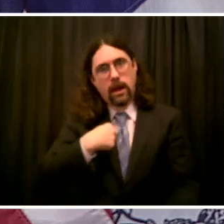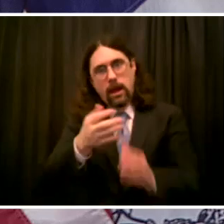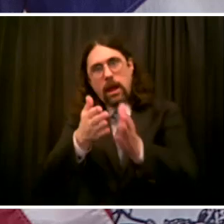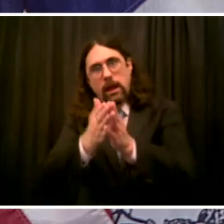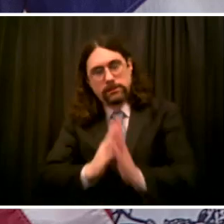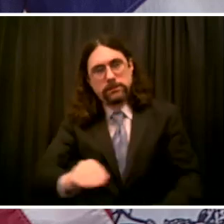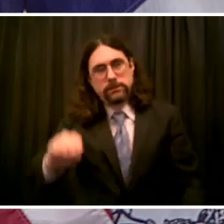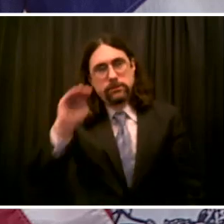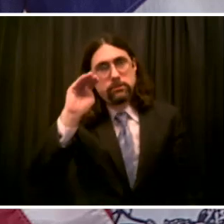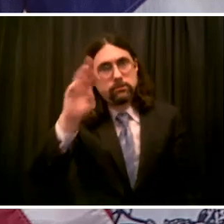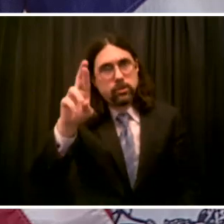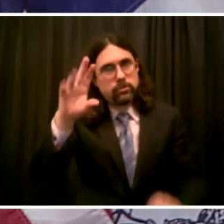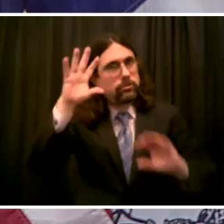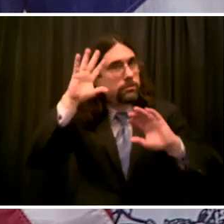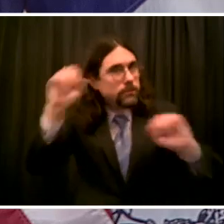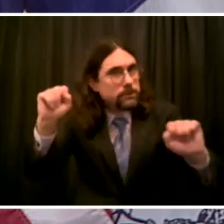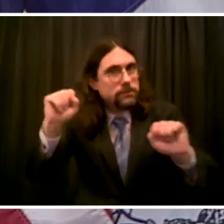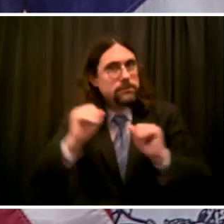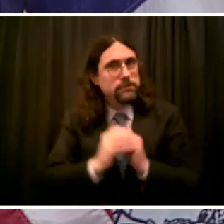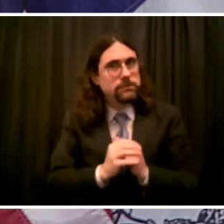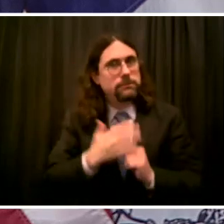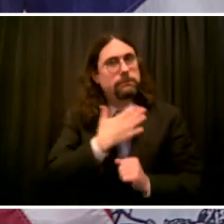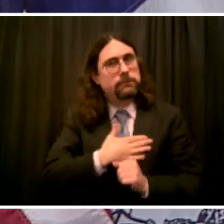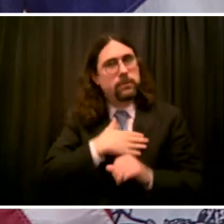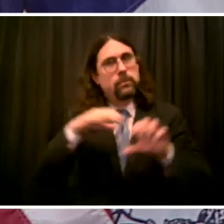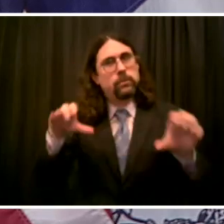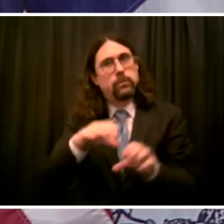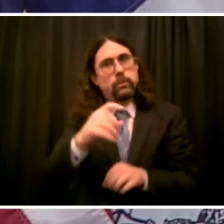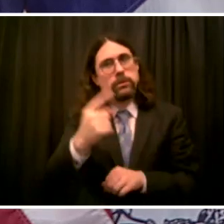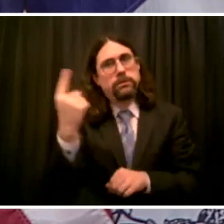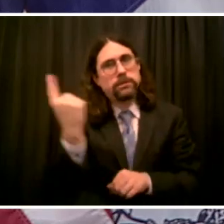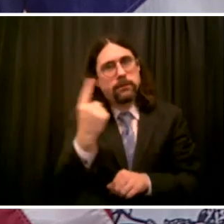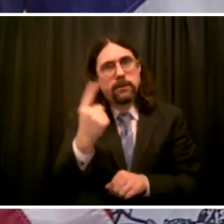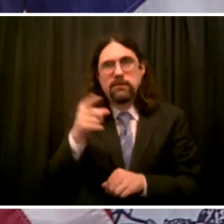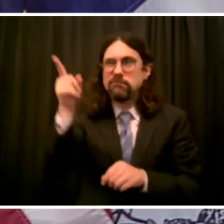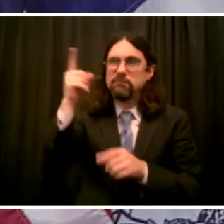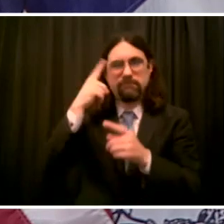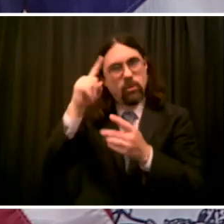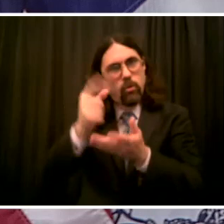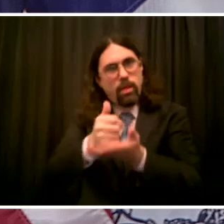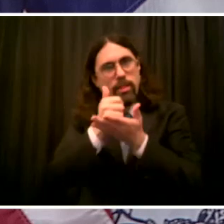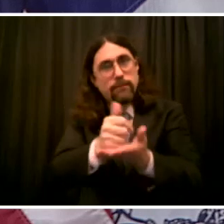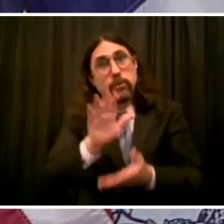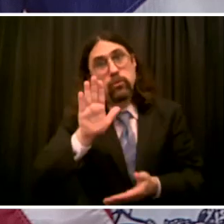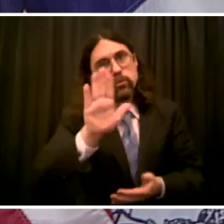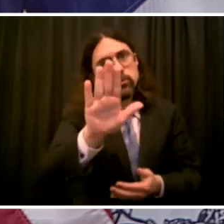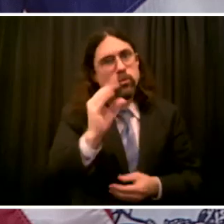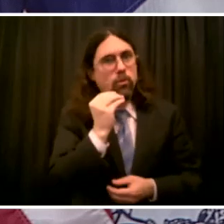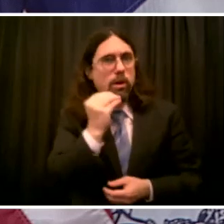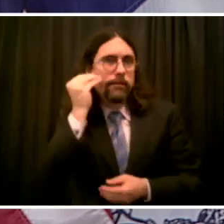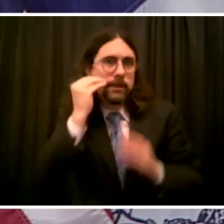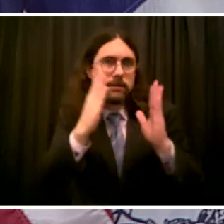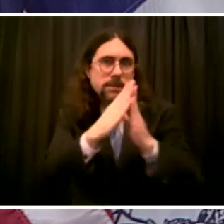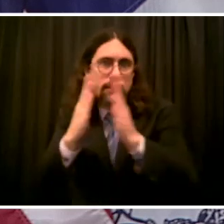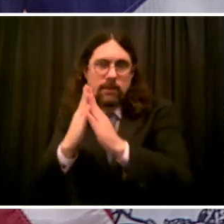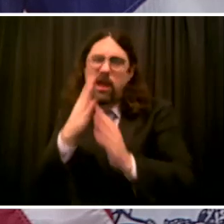HERE IS A CHANCE TO DO SOMETHING SO GOOD, SO IMPORTANT FOR YOUR HOMETOWN AND FOR CITIES AND